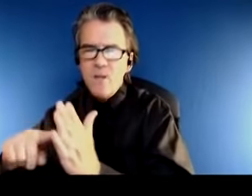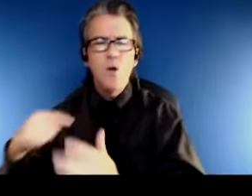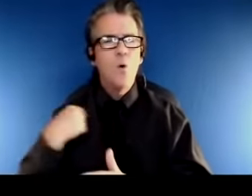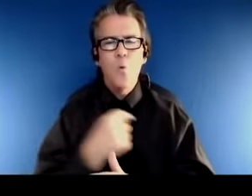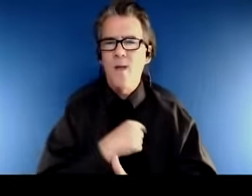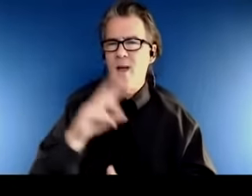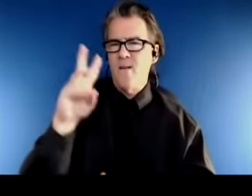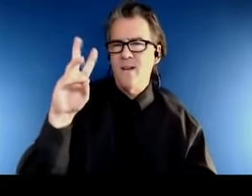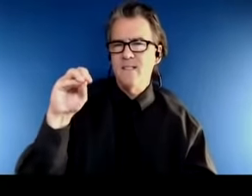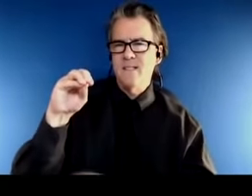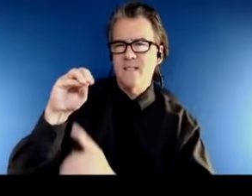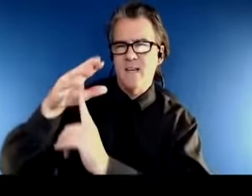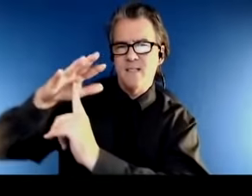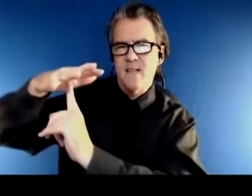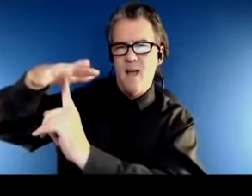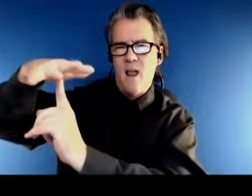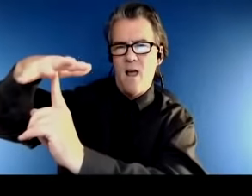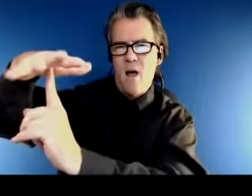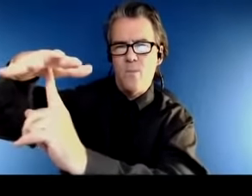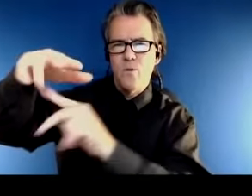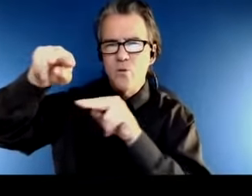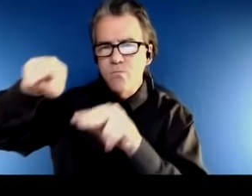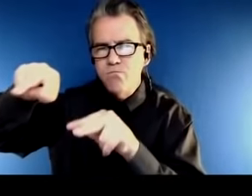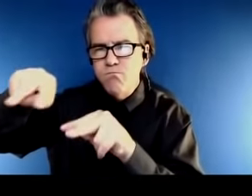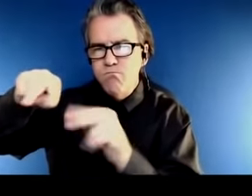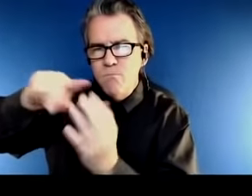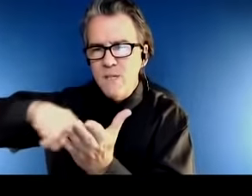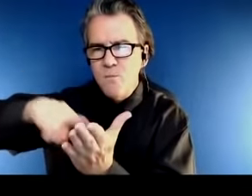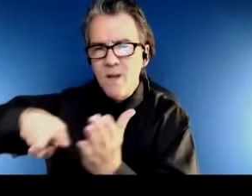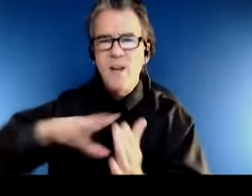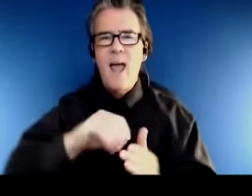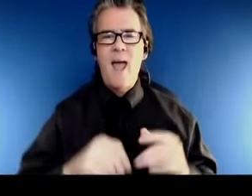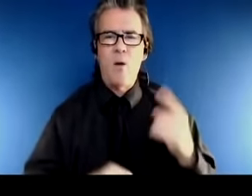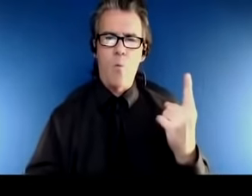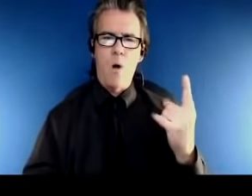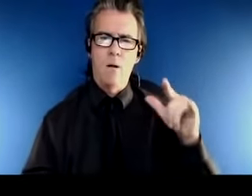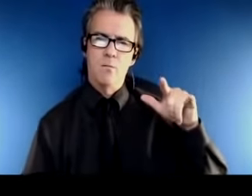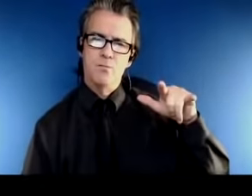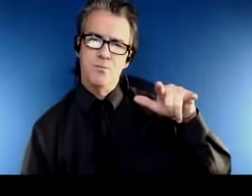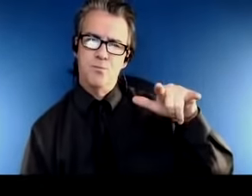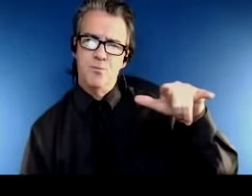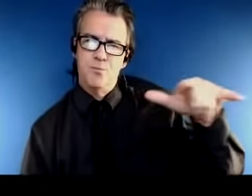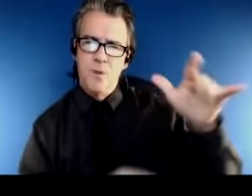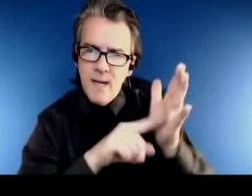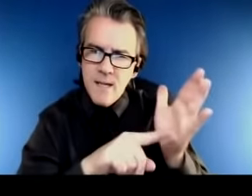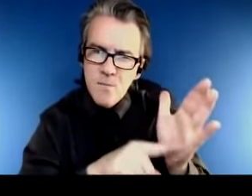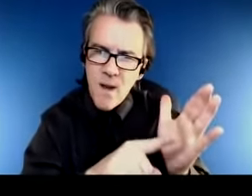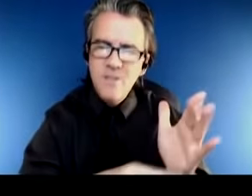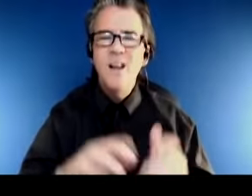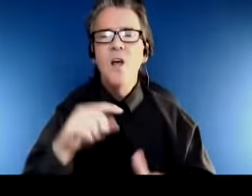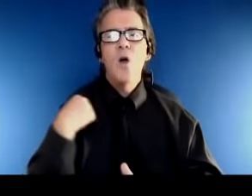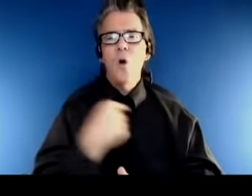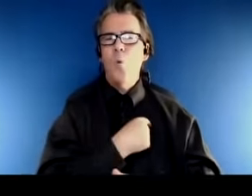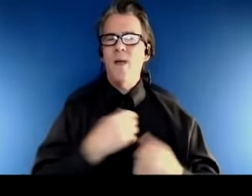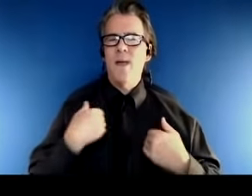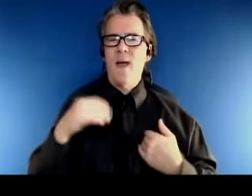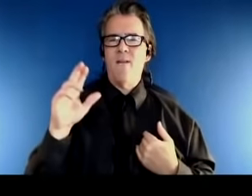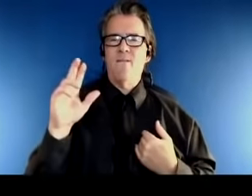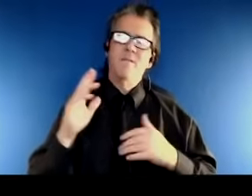We also provide an estimated time of restoration. People want to know what time their lights are going to be back on.